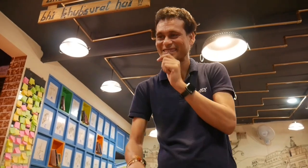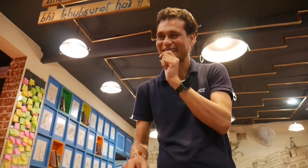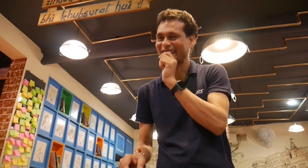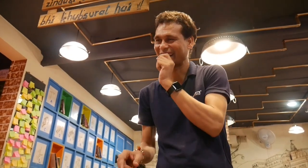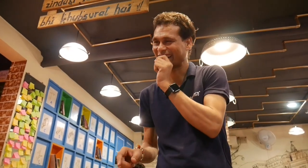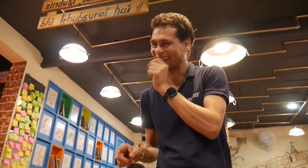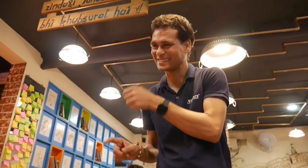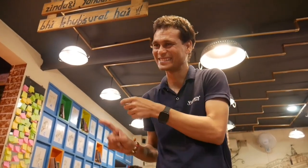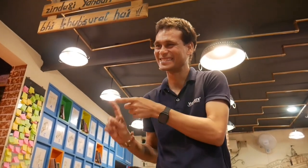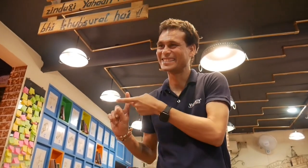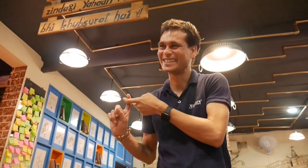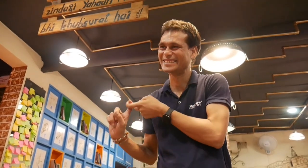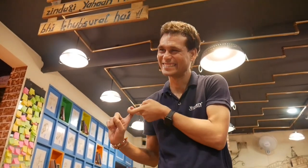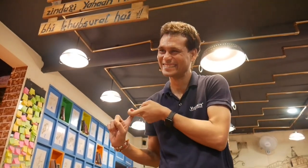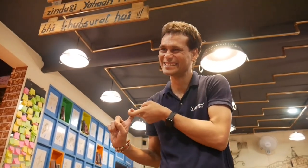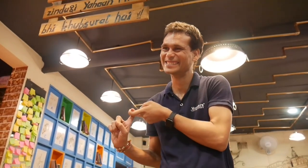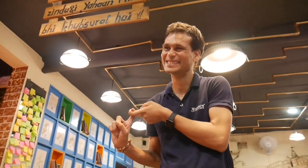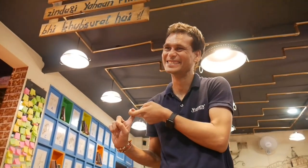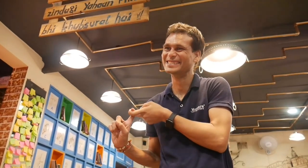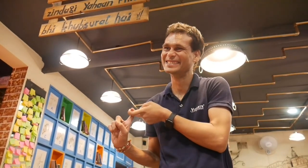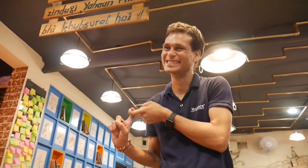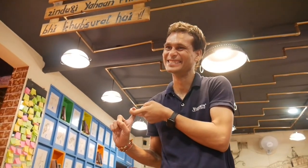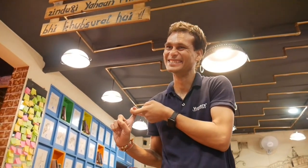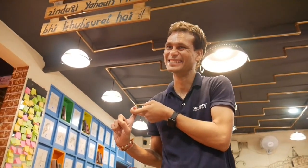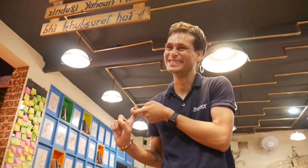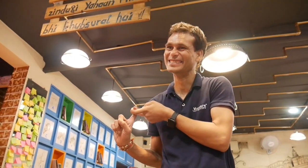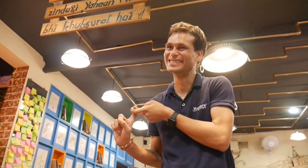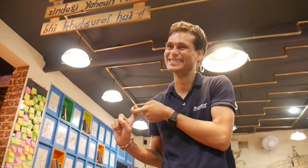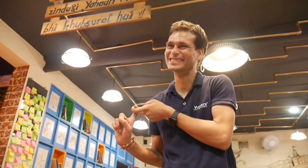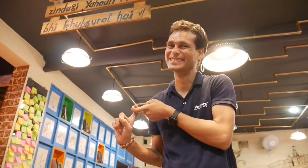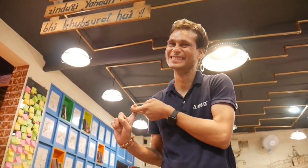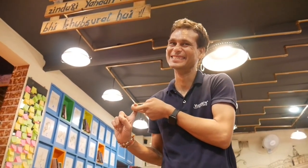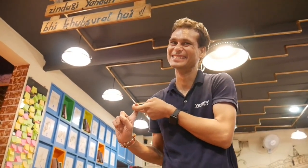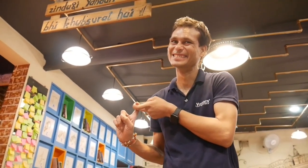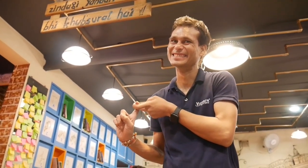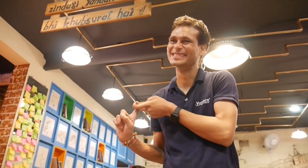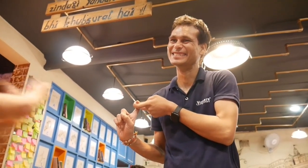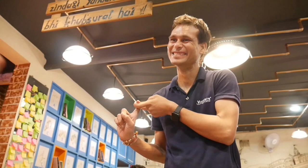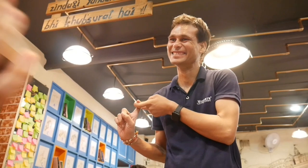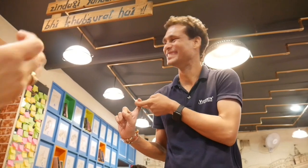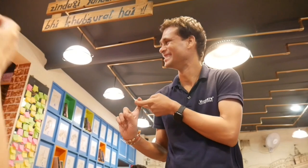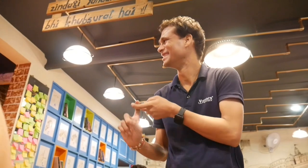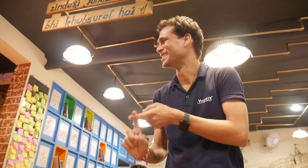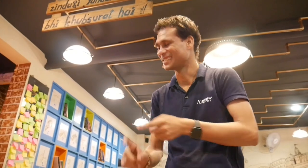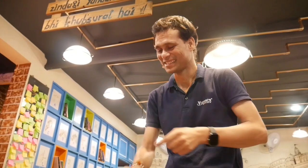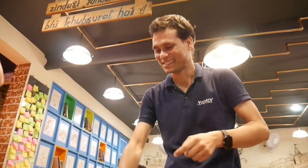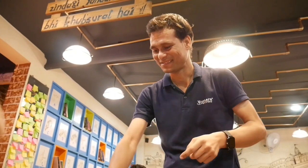wife, what he is showing for wife, always angry